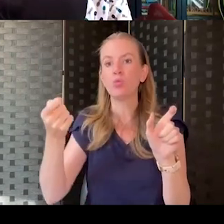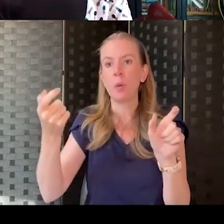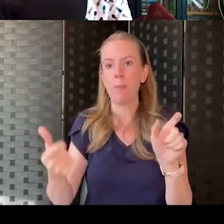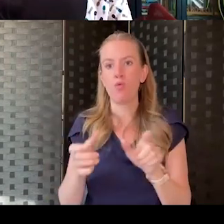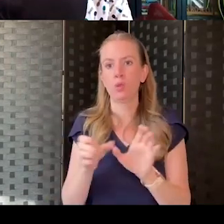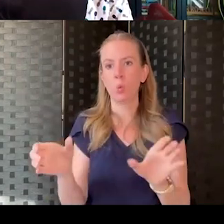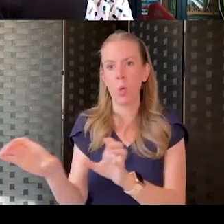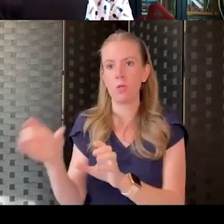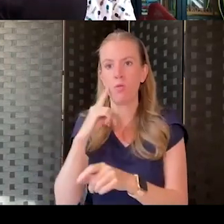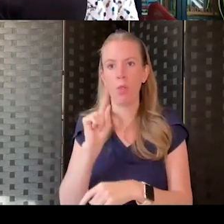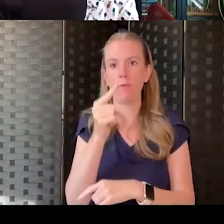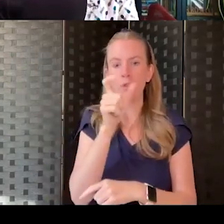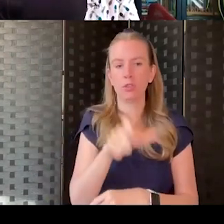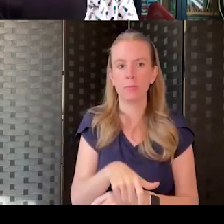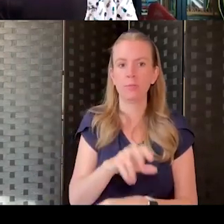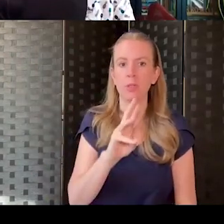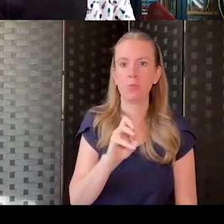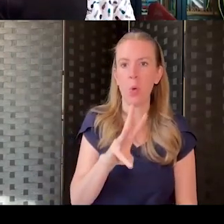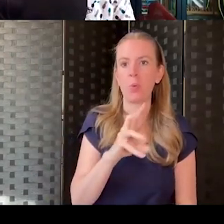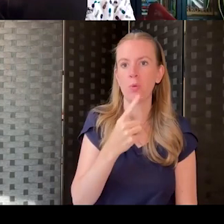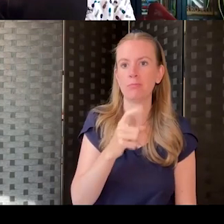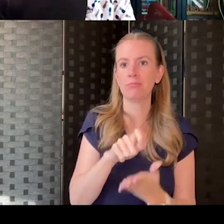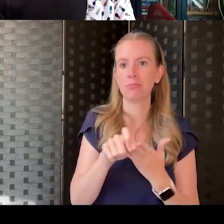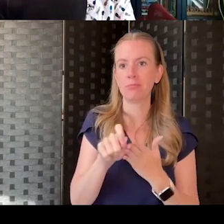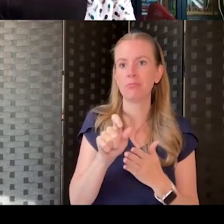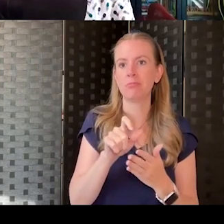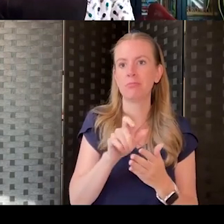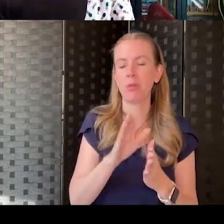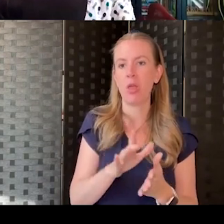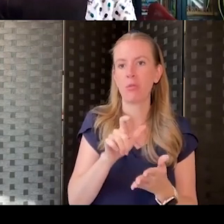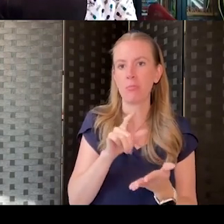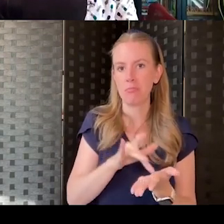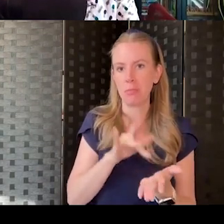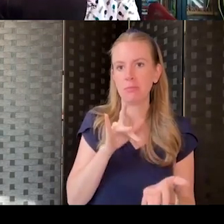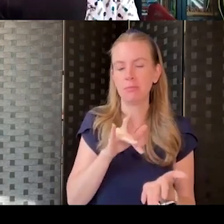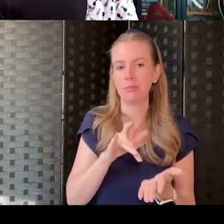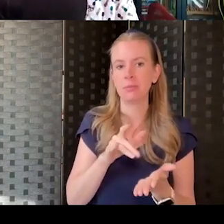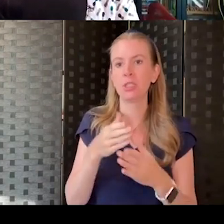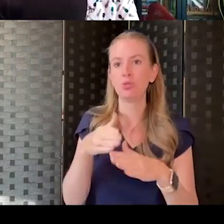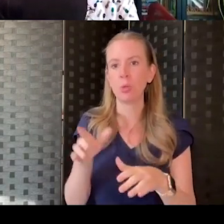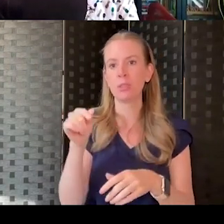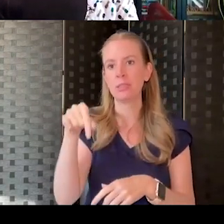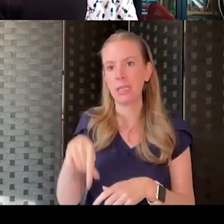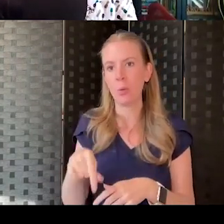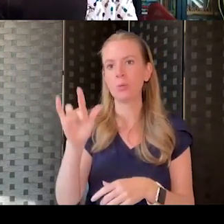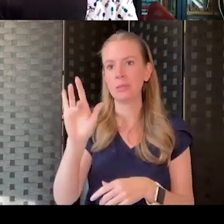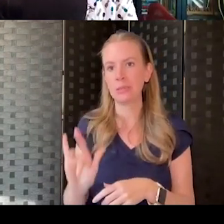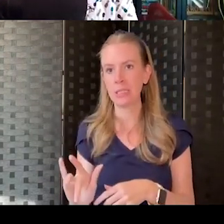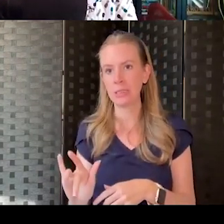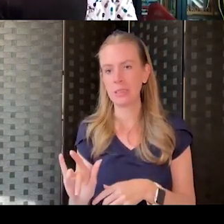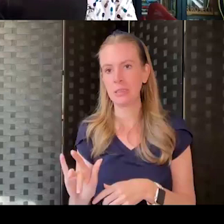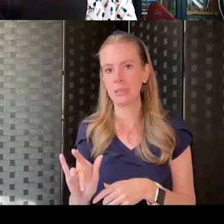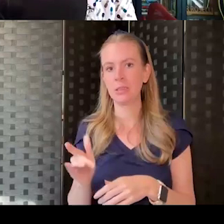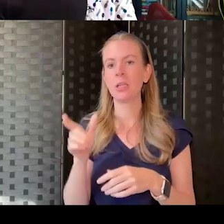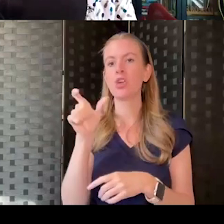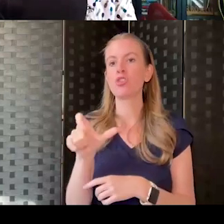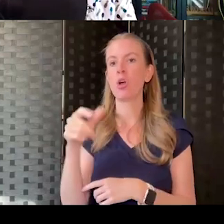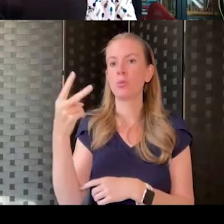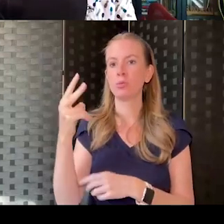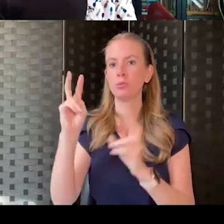Row one, column one, author button. Sorted down. Sorted descending. Column 2 title button.